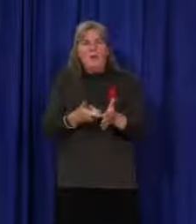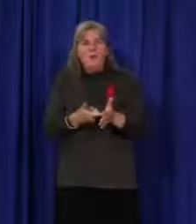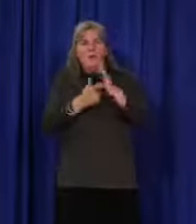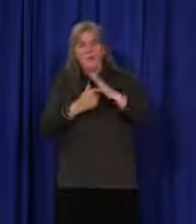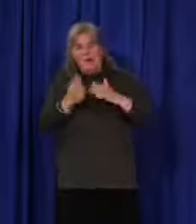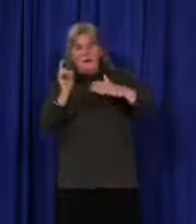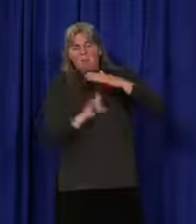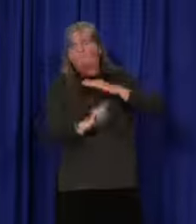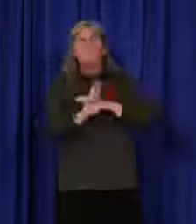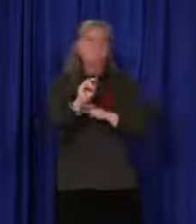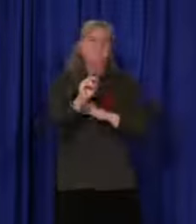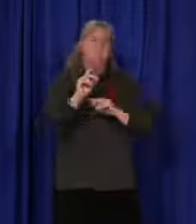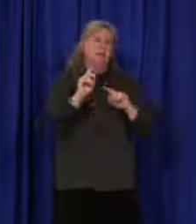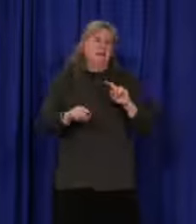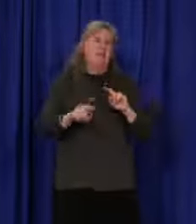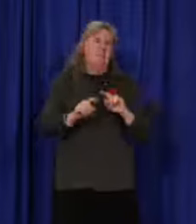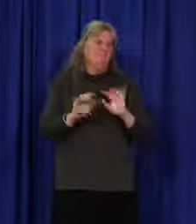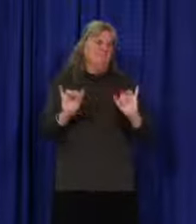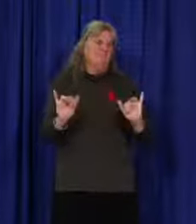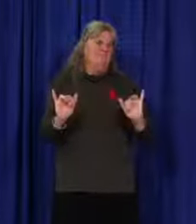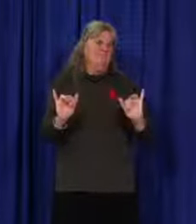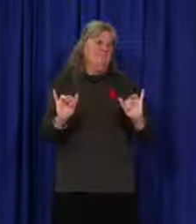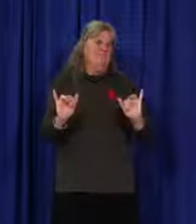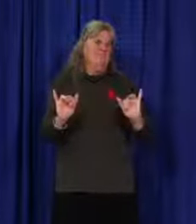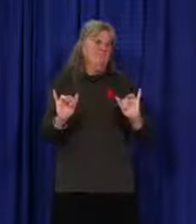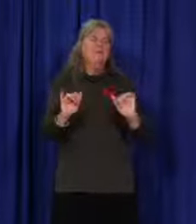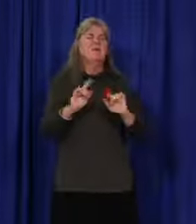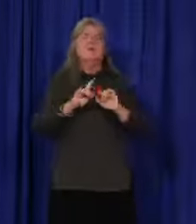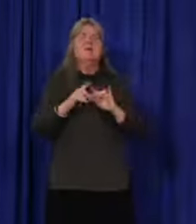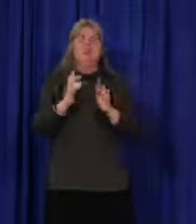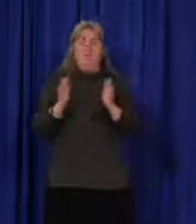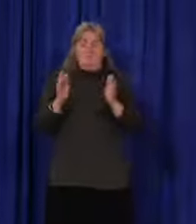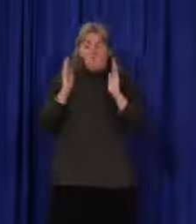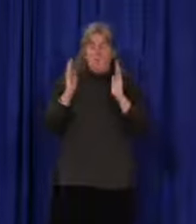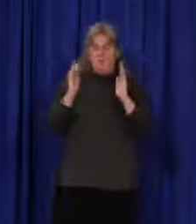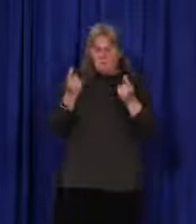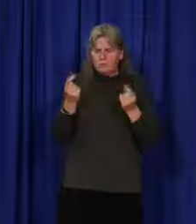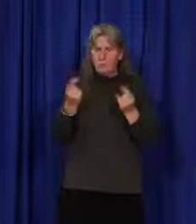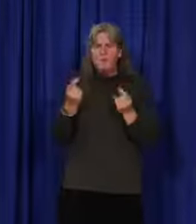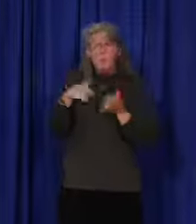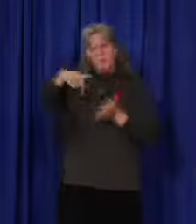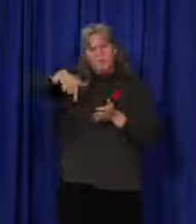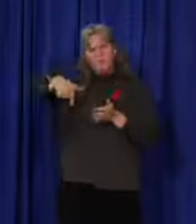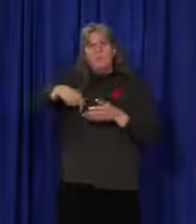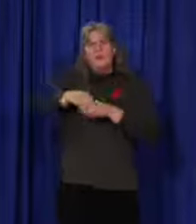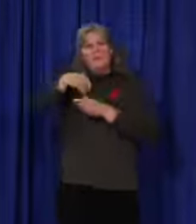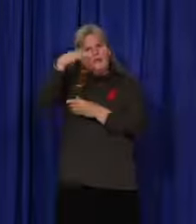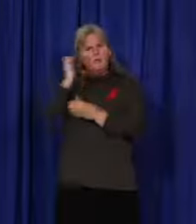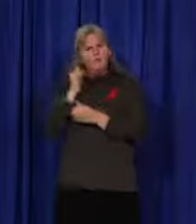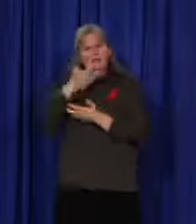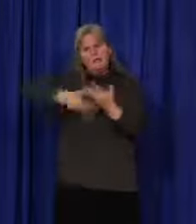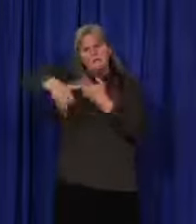seated and not mingling. Again, it's the mingle and mixing is what concerns me.